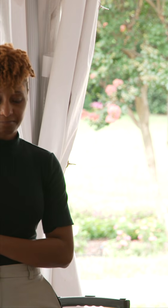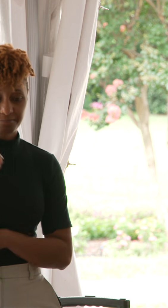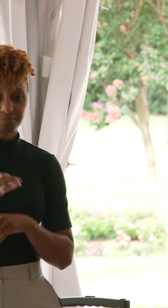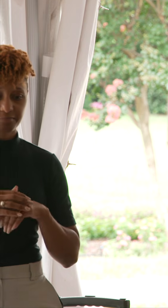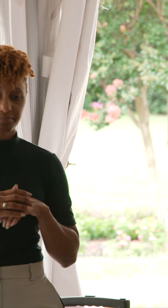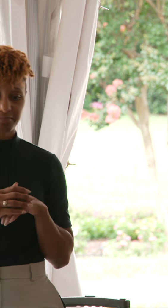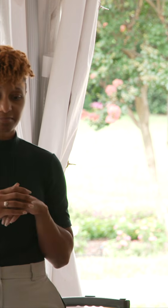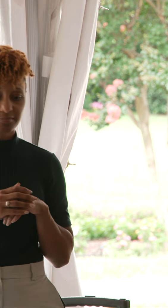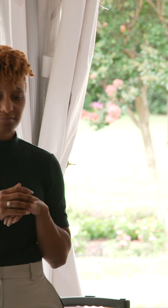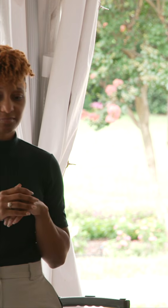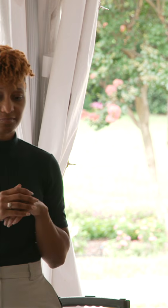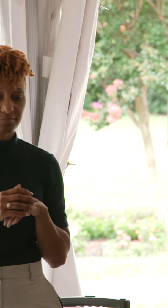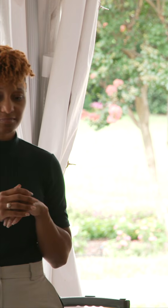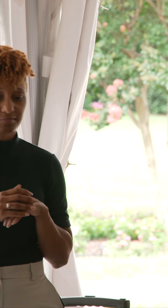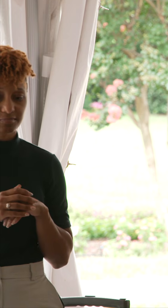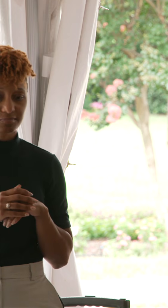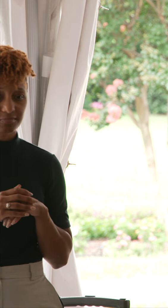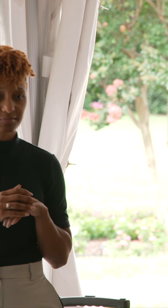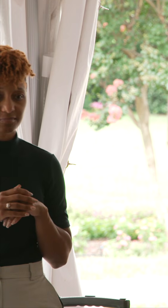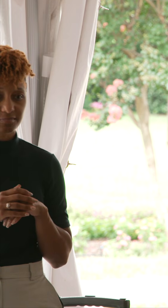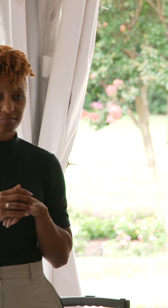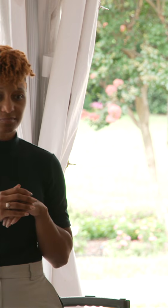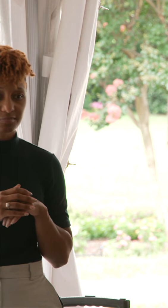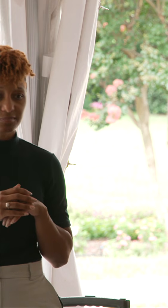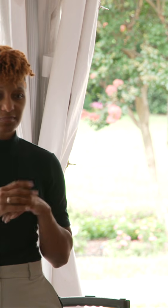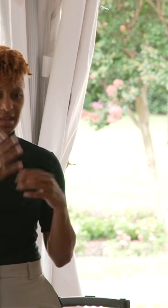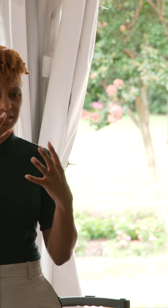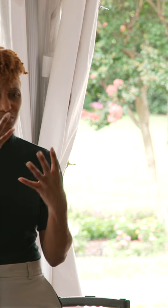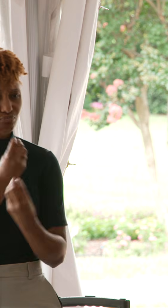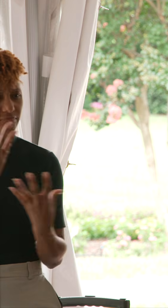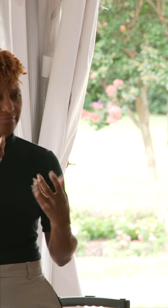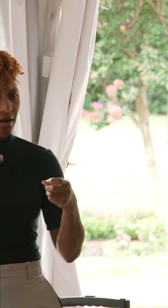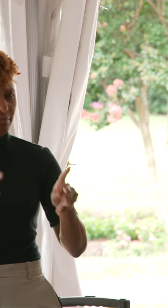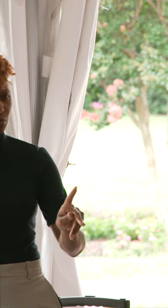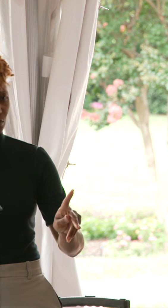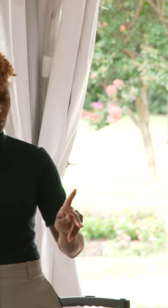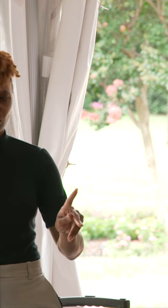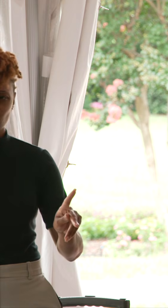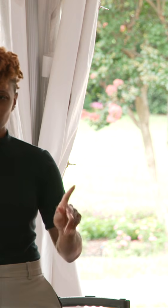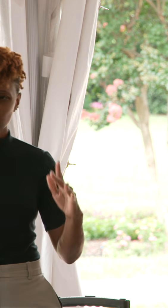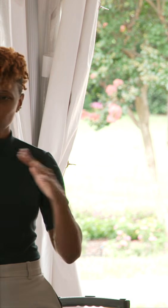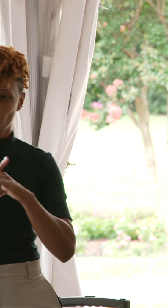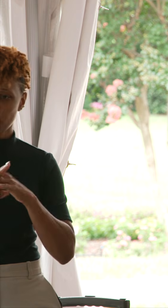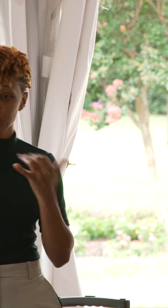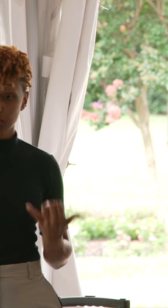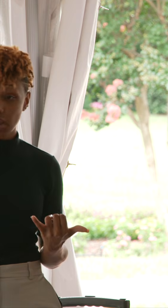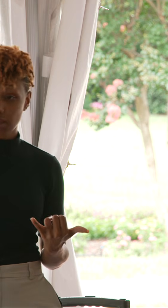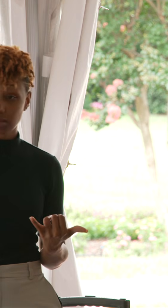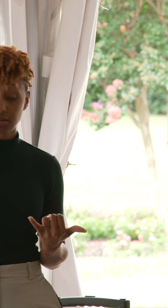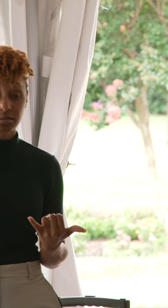It is a distinguished privilege for me to be here today representing Voices